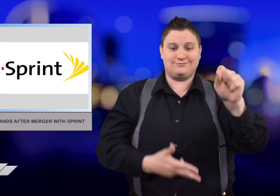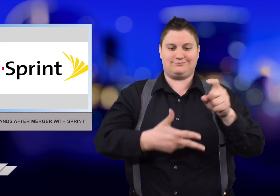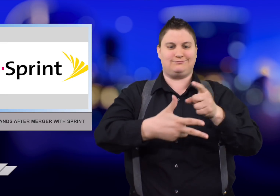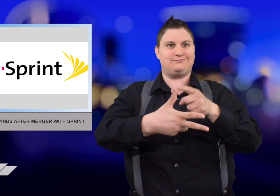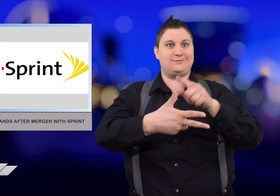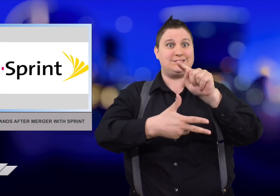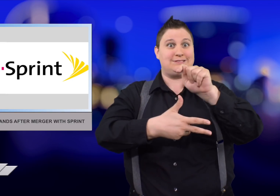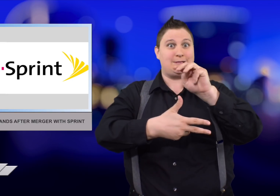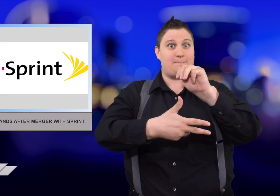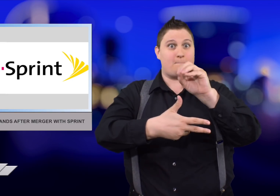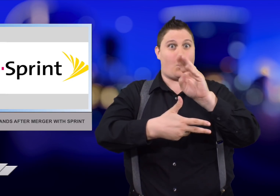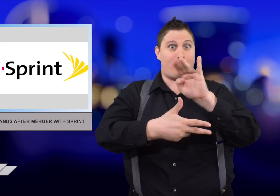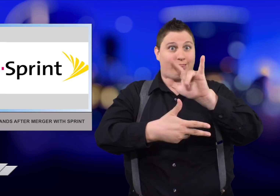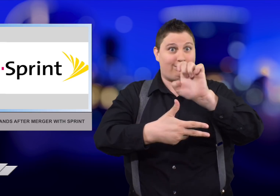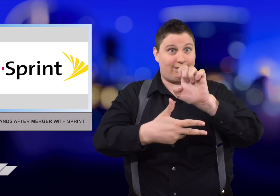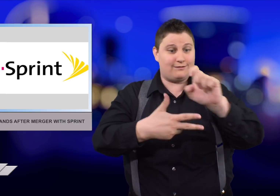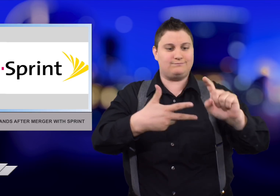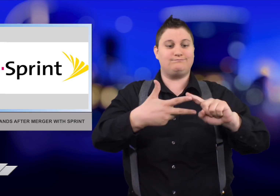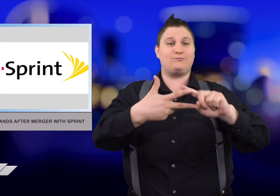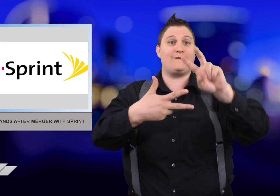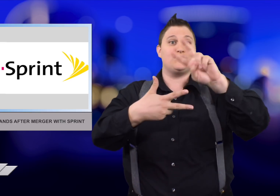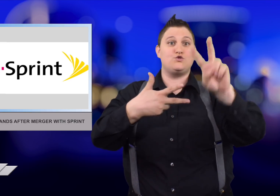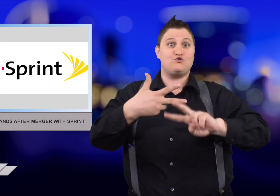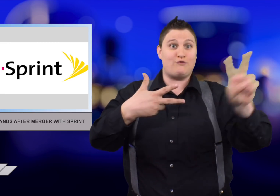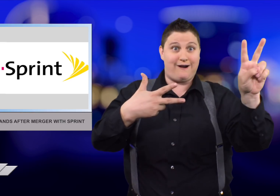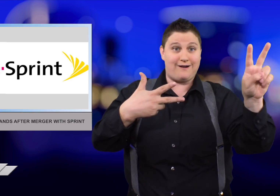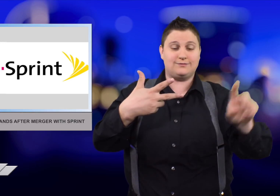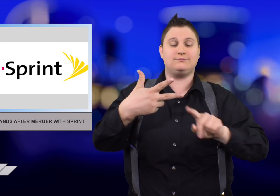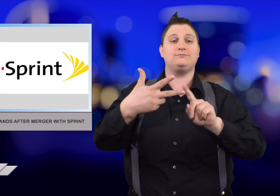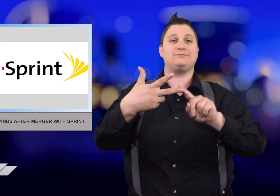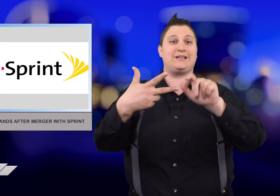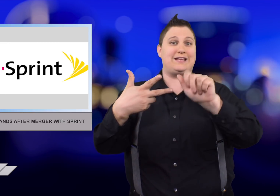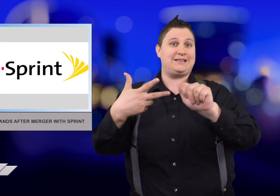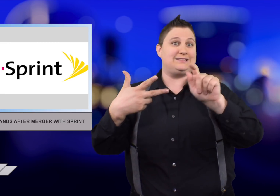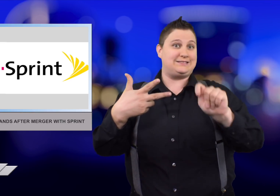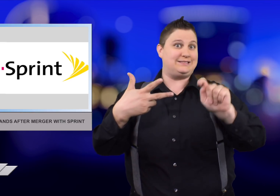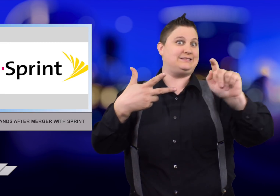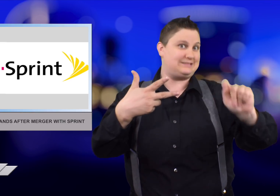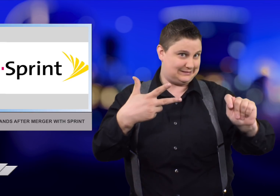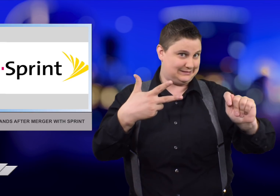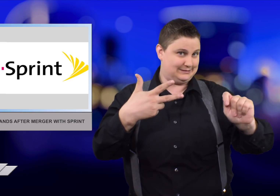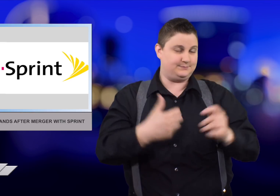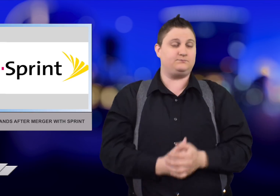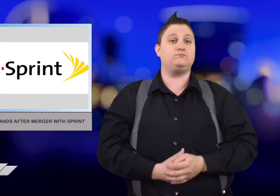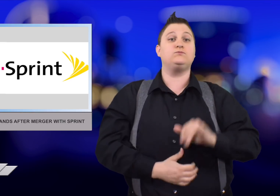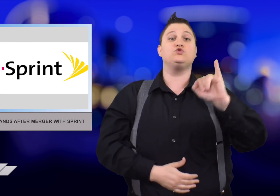carriers in the US, including Verizon and AT&T.